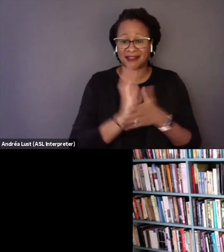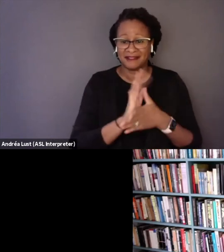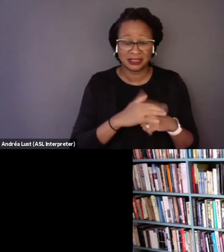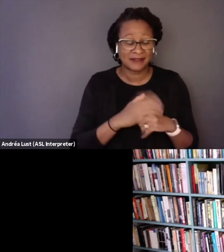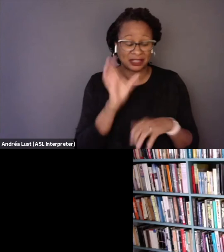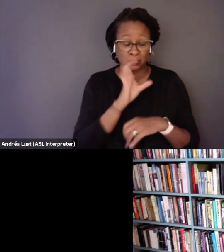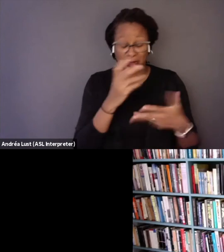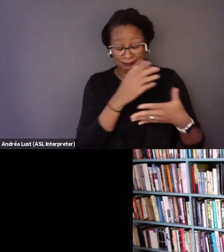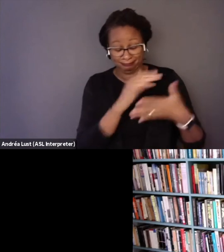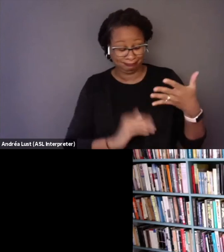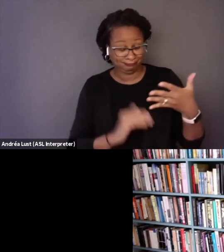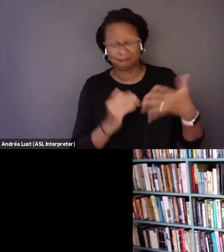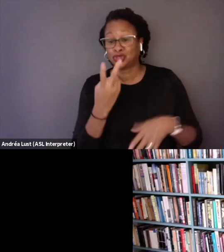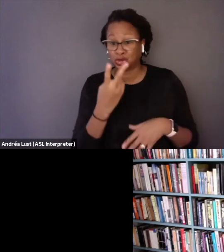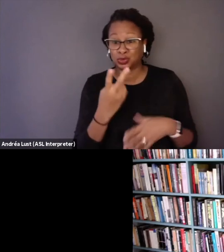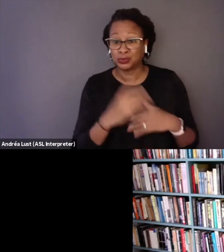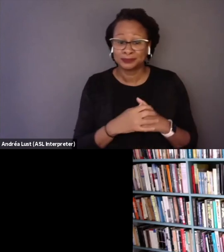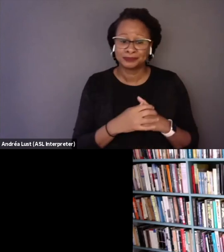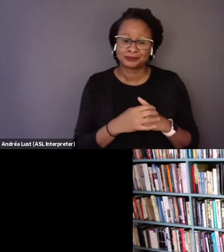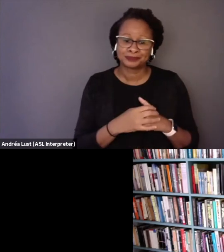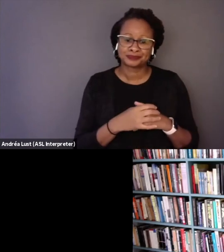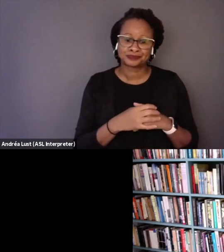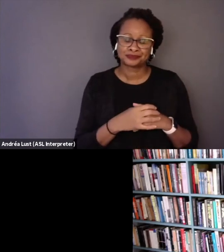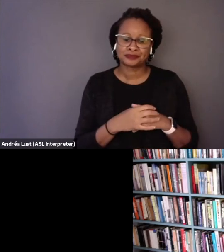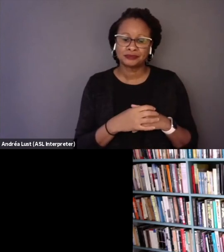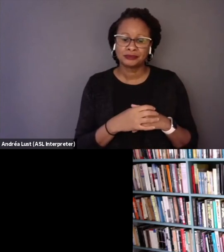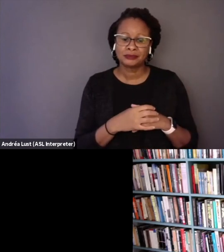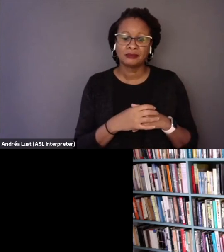(chuckles) subjects that I just mentioned, racial justice and democracy.